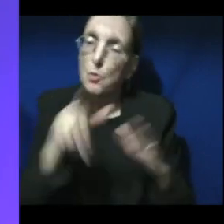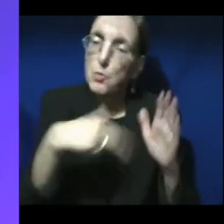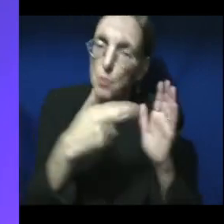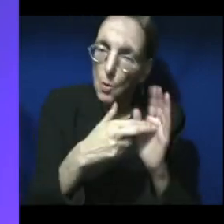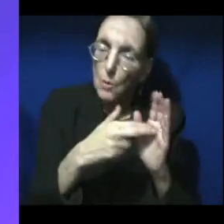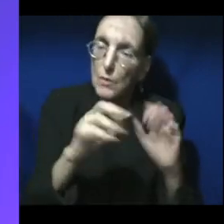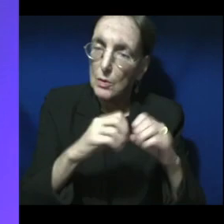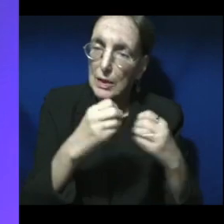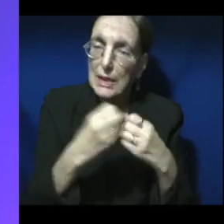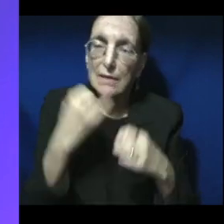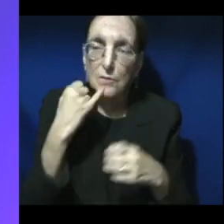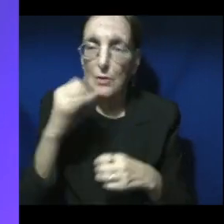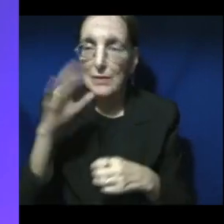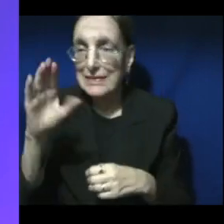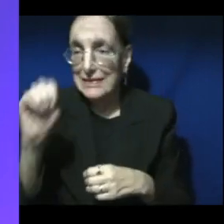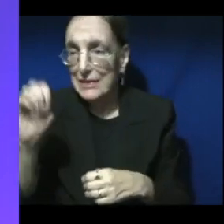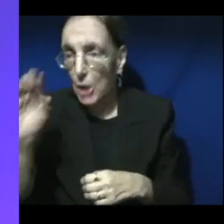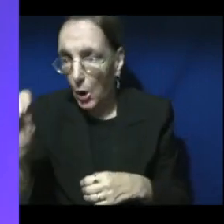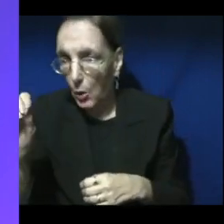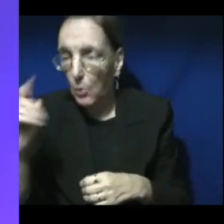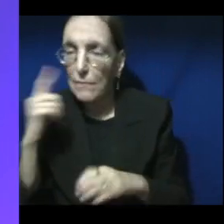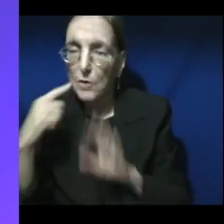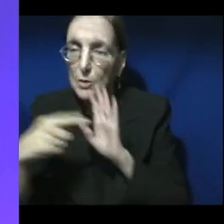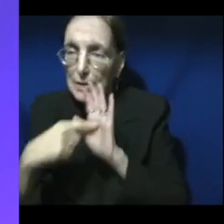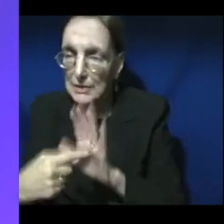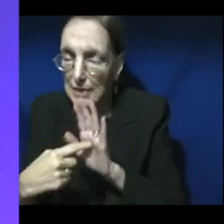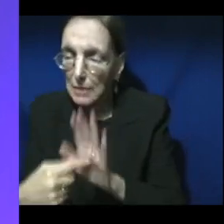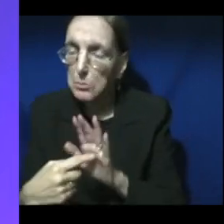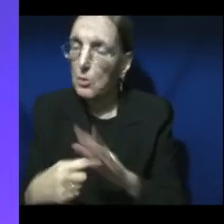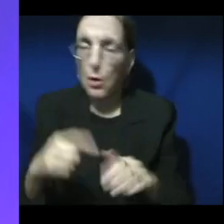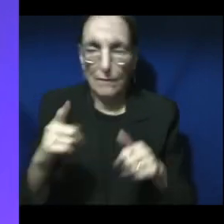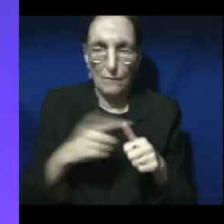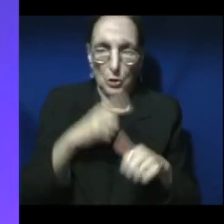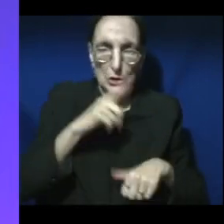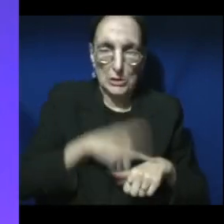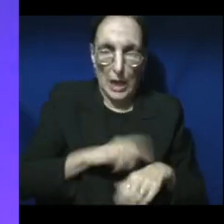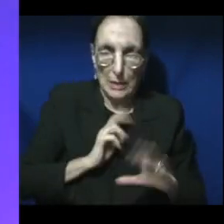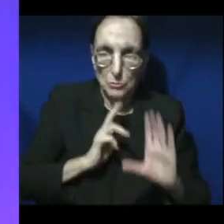a first time part of the organization, there may be different effects to different language, but